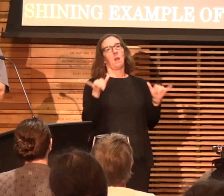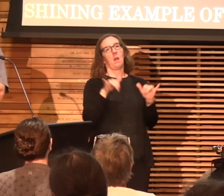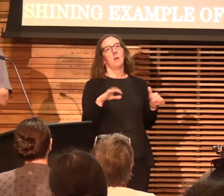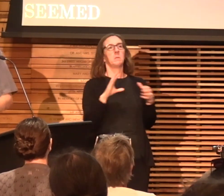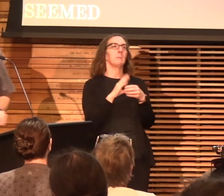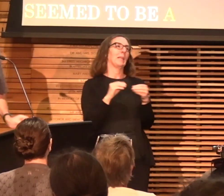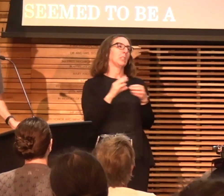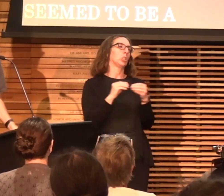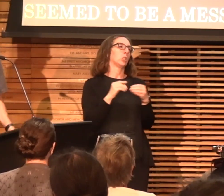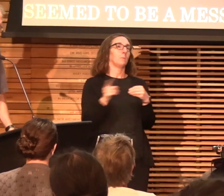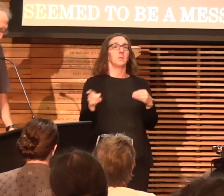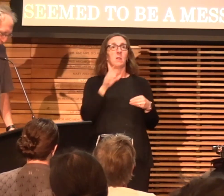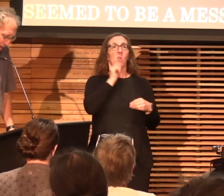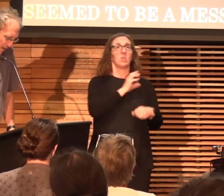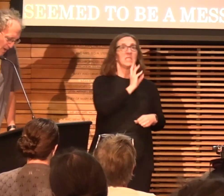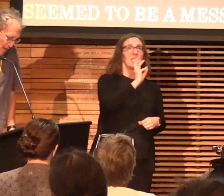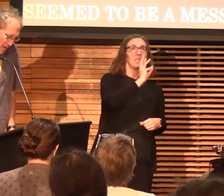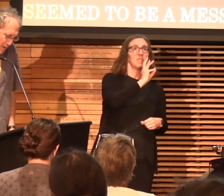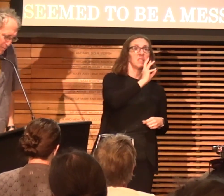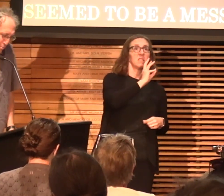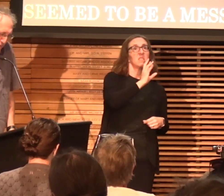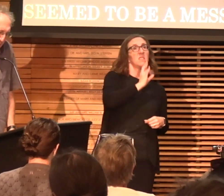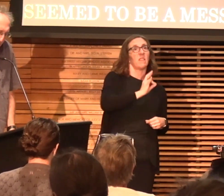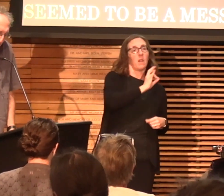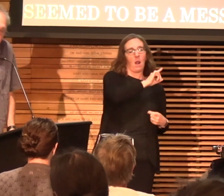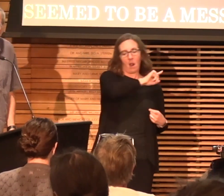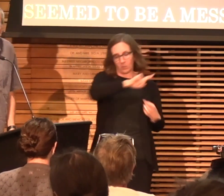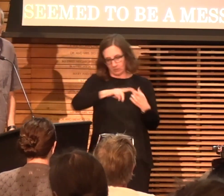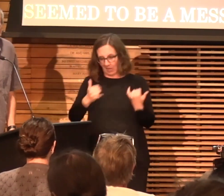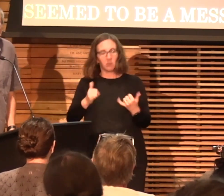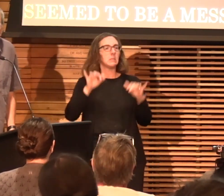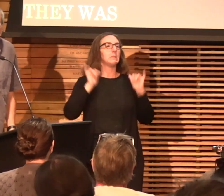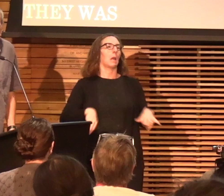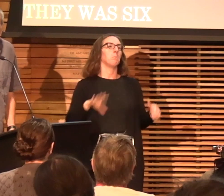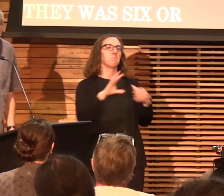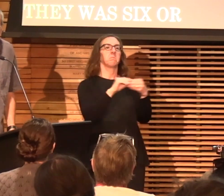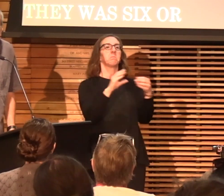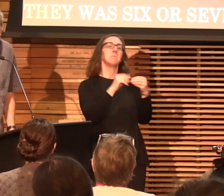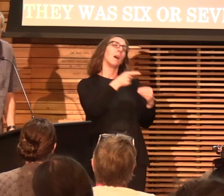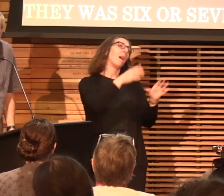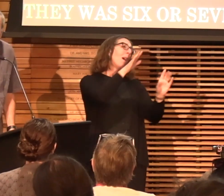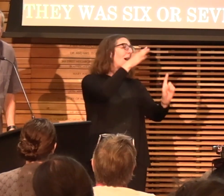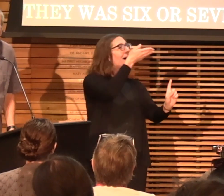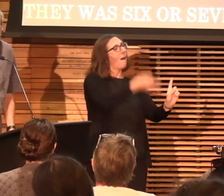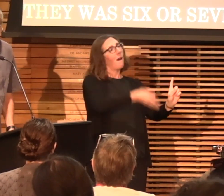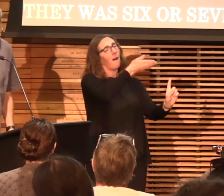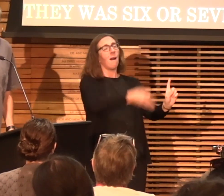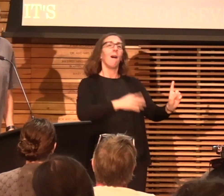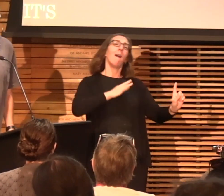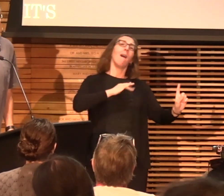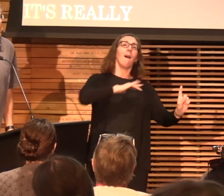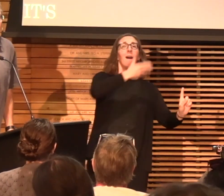since she was six or seven years old. But this time it's different. The AFB's not really interested in Helen.